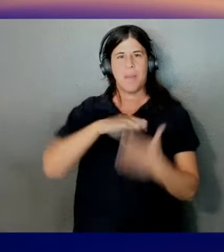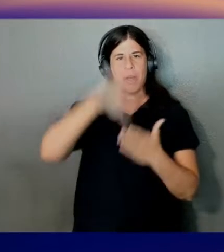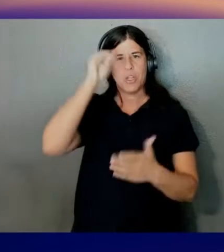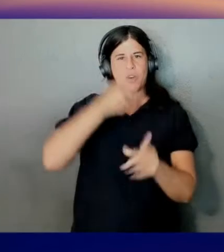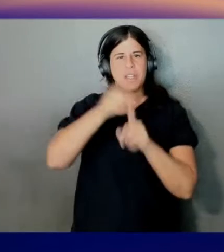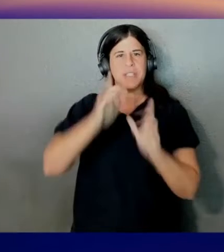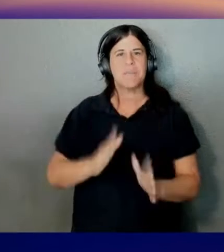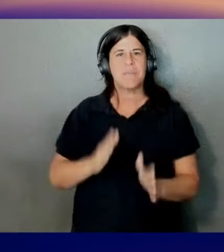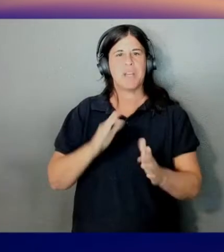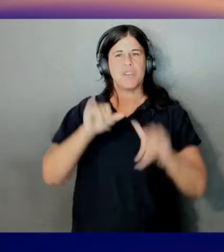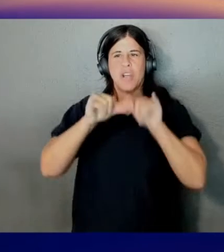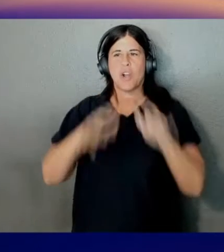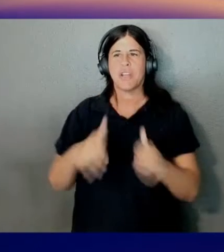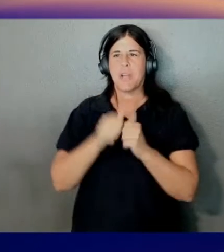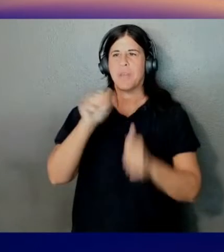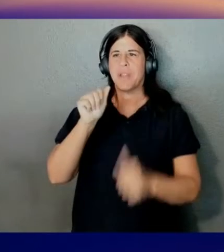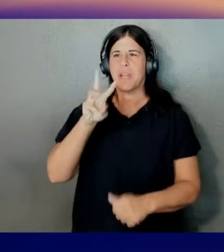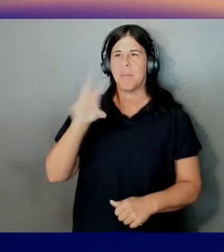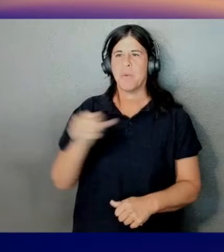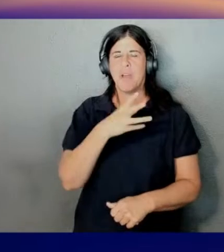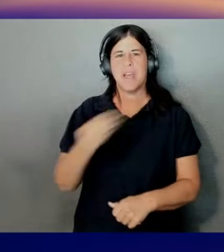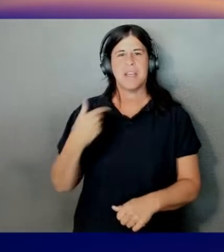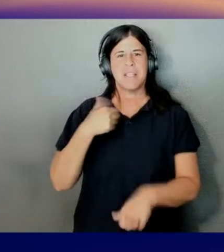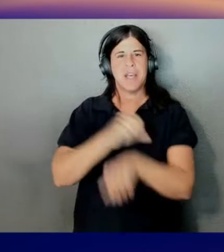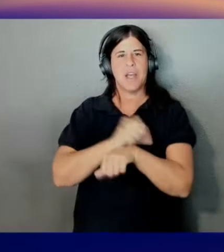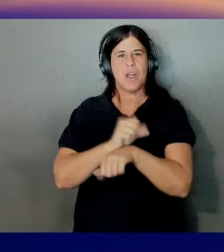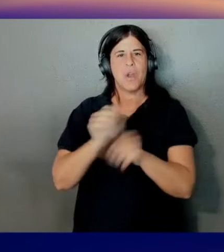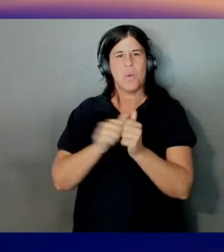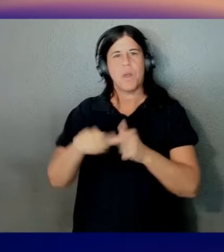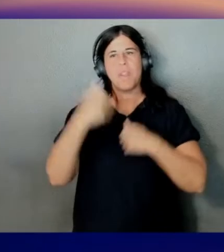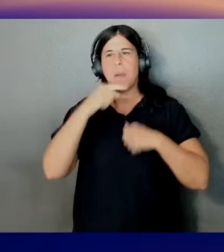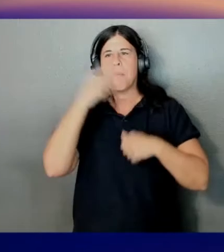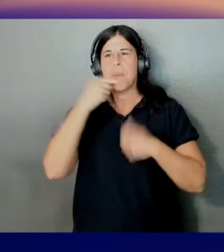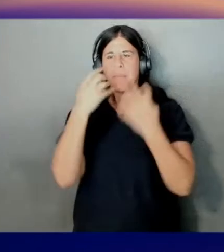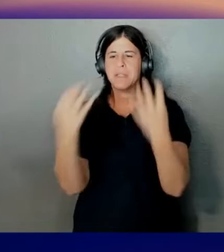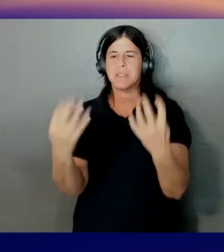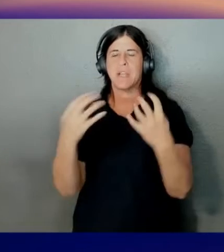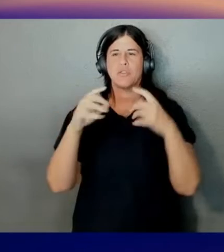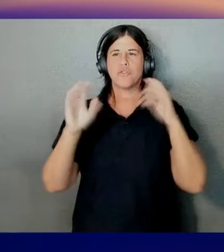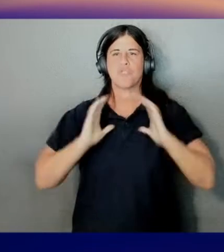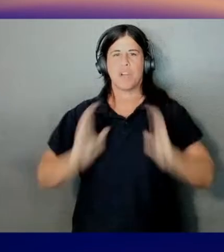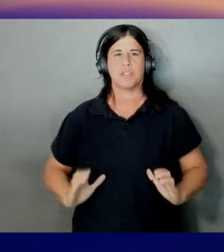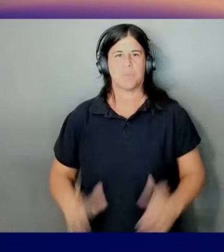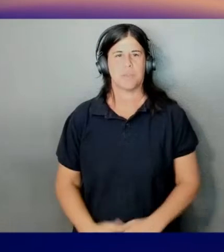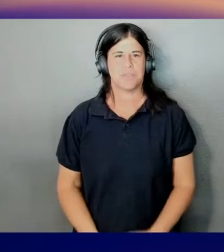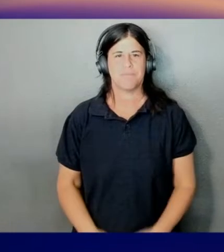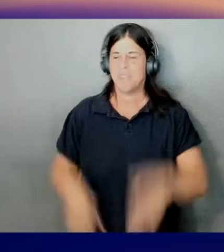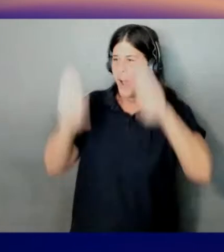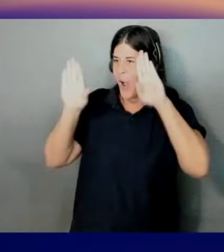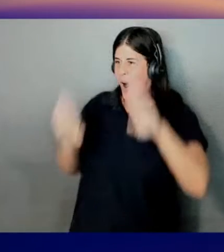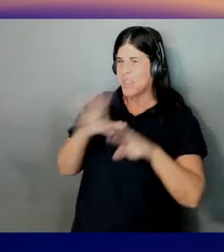with AWS and I work with lot of our public sector customers. [Chad] Awesome. Anastasia, it's great to have you here.